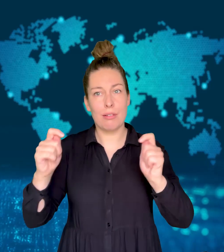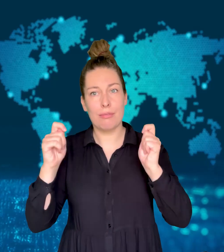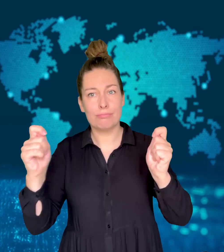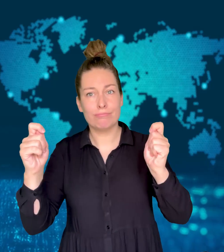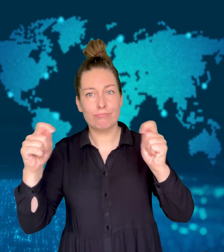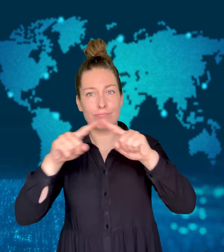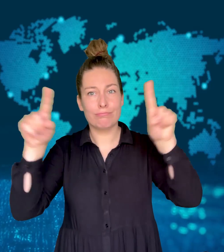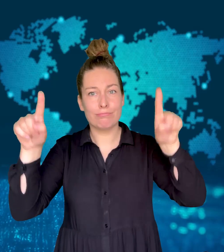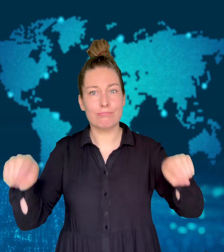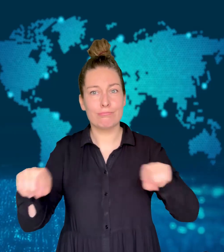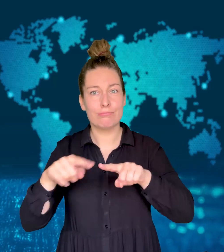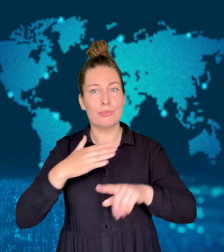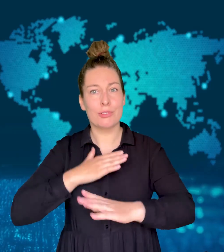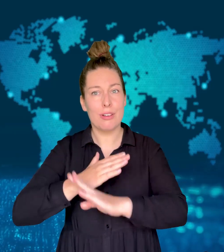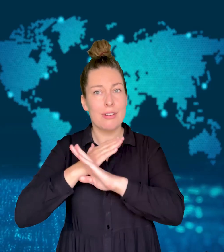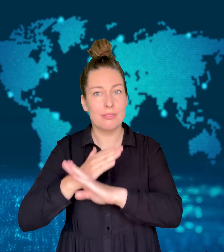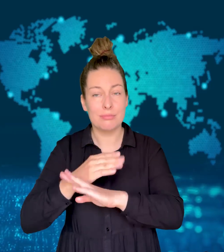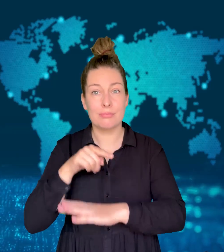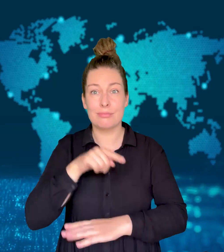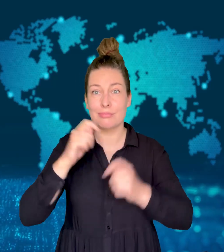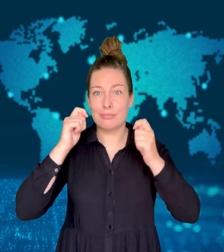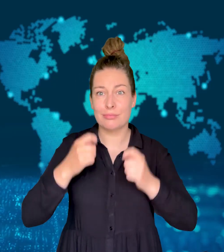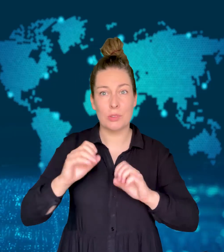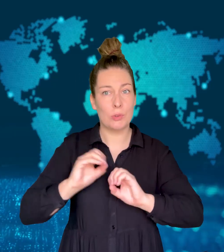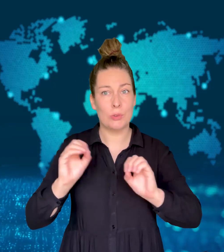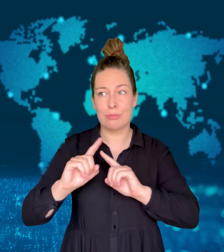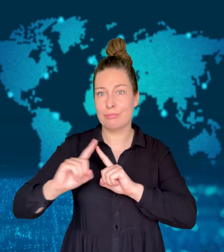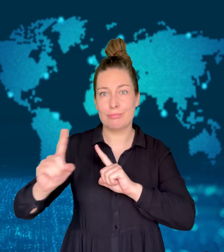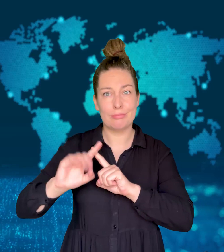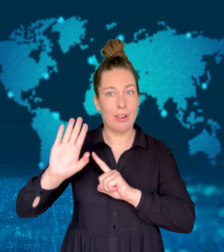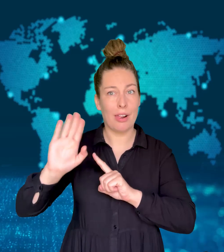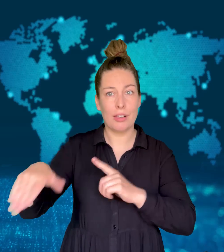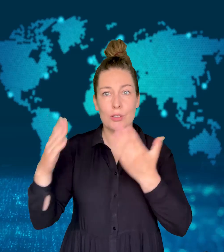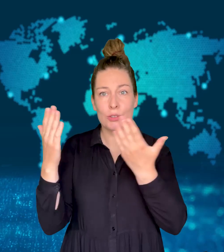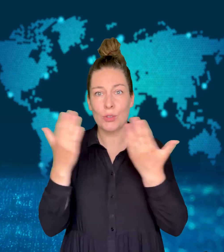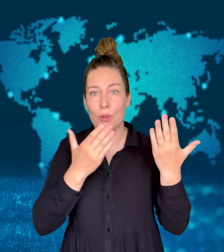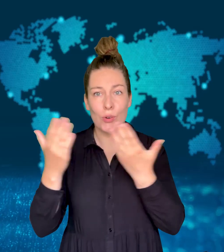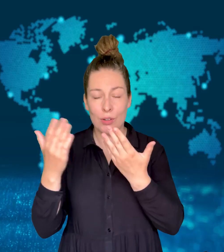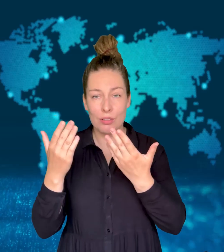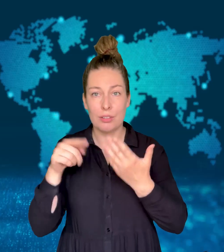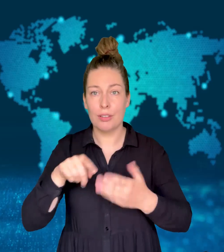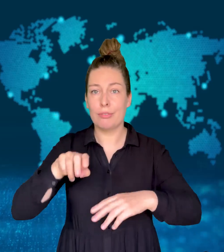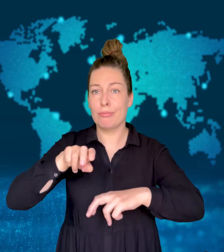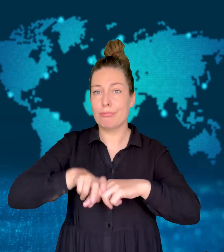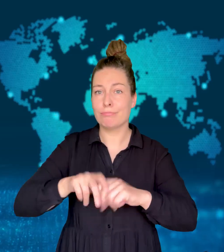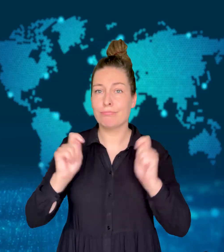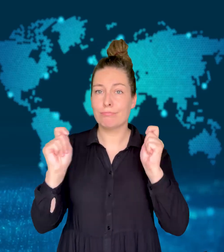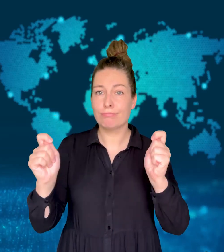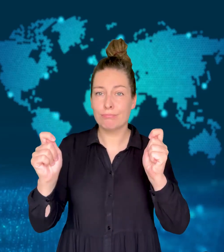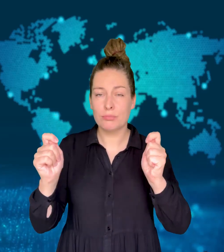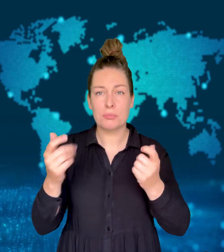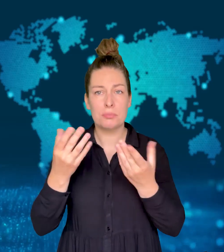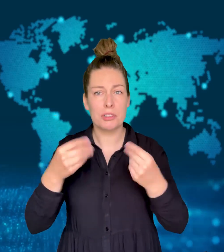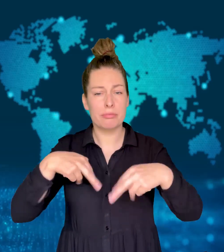holding signs outside Sweden's parliament.